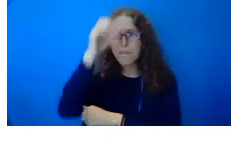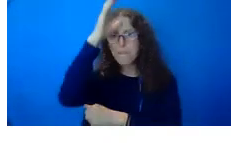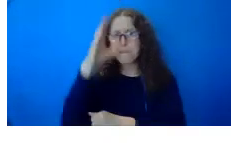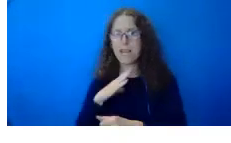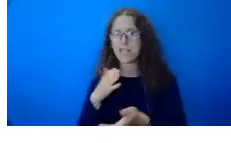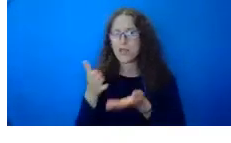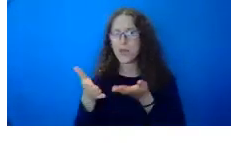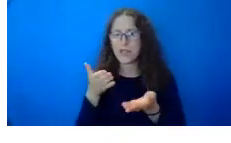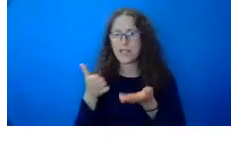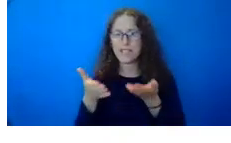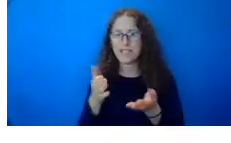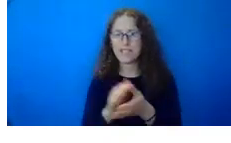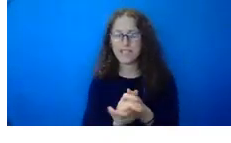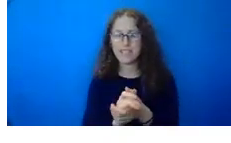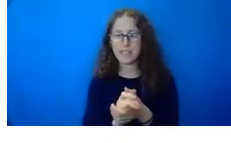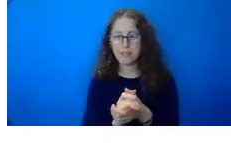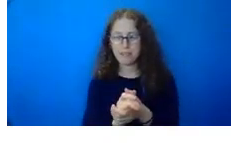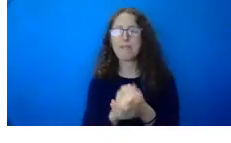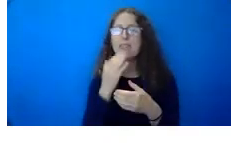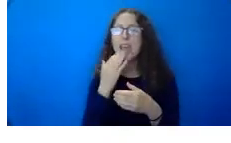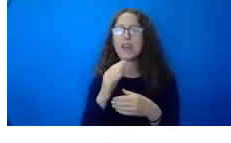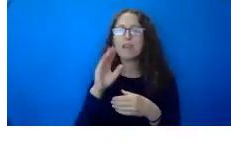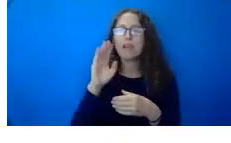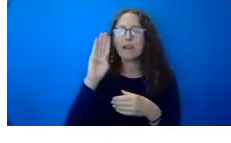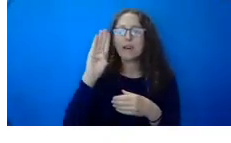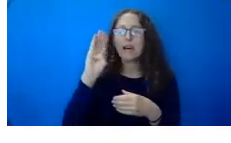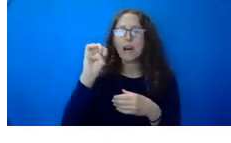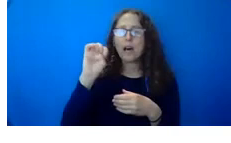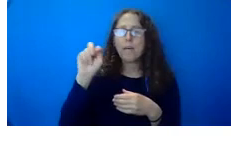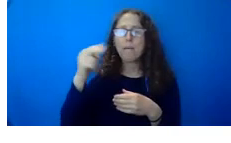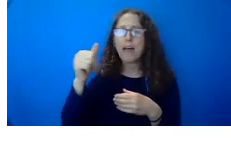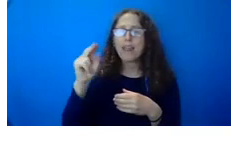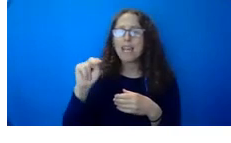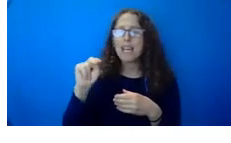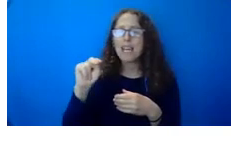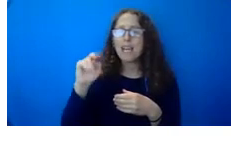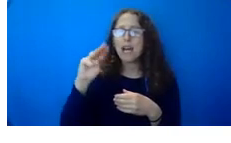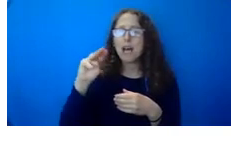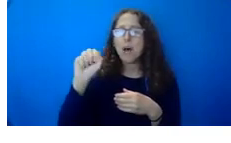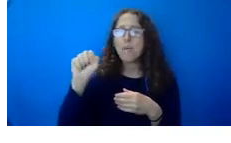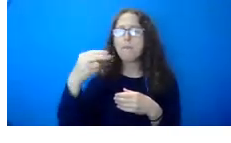JUDY WITH RESIDENTIAL SERVICES WITH PIONEER HUMAN SERVICES.